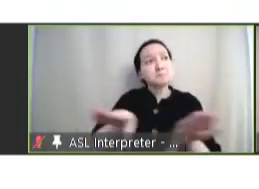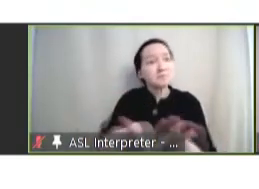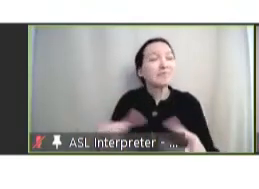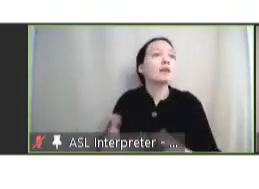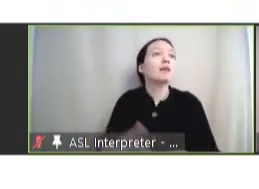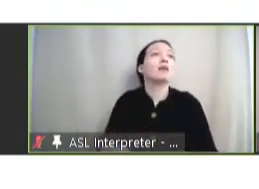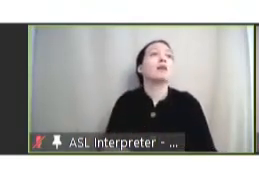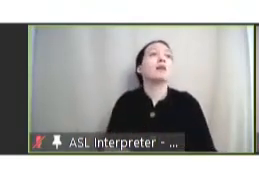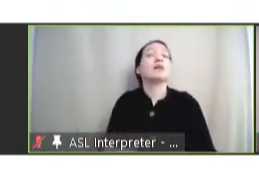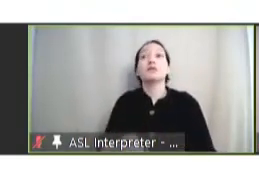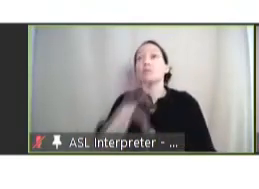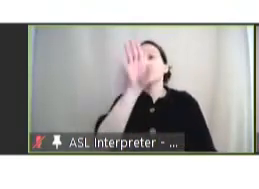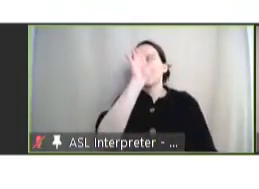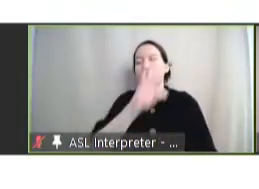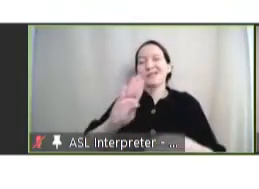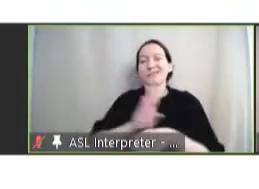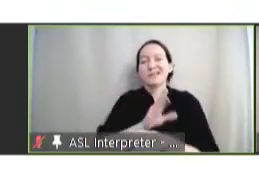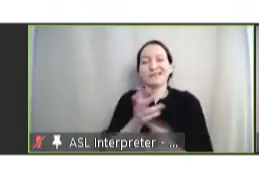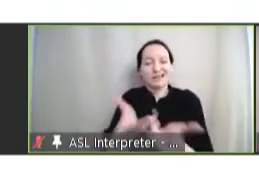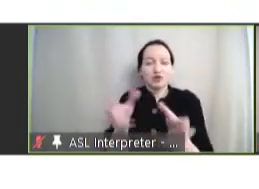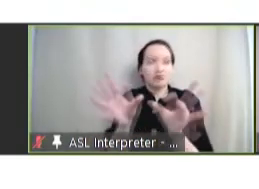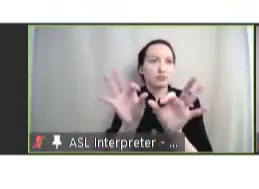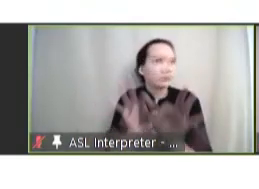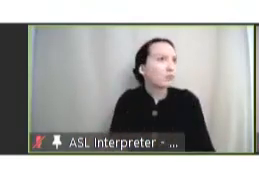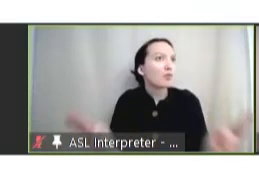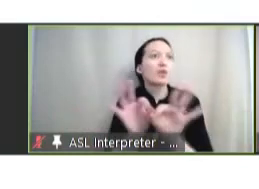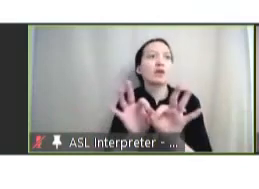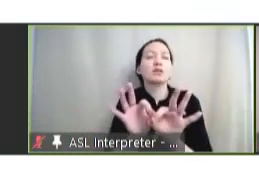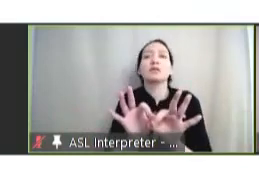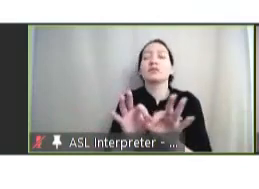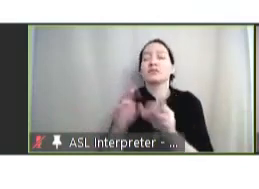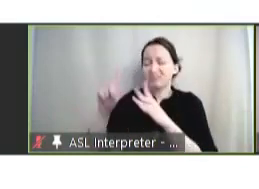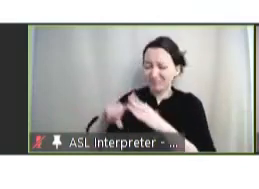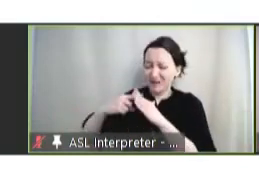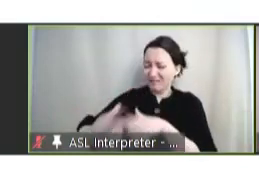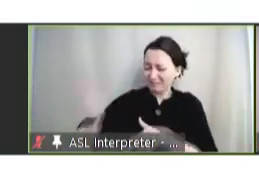You know business engagement is really critical. And since the beginning of the National Safety